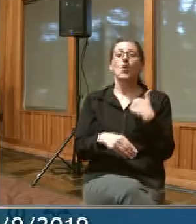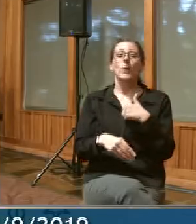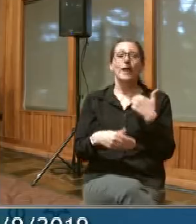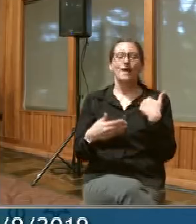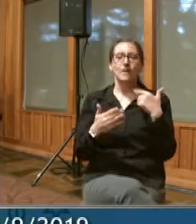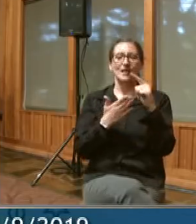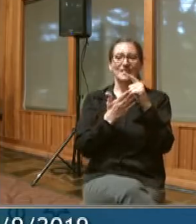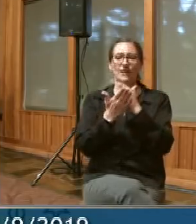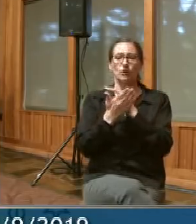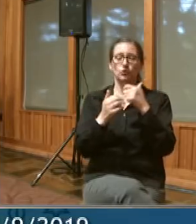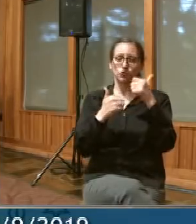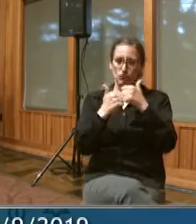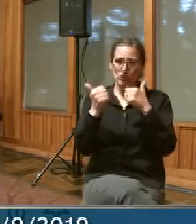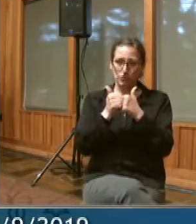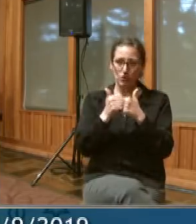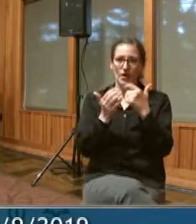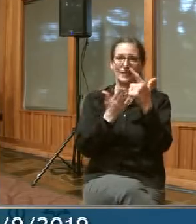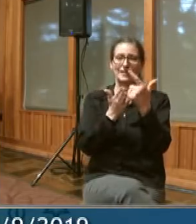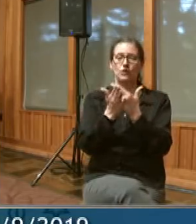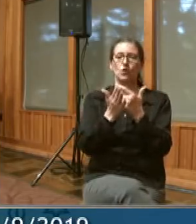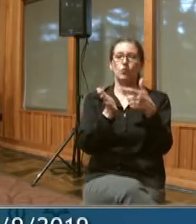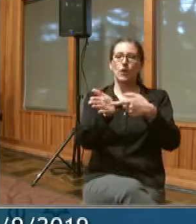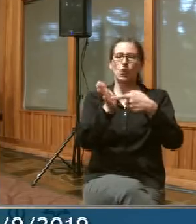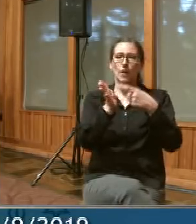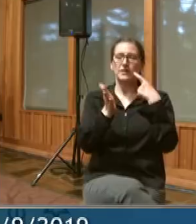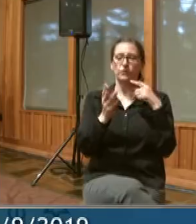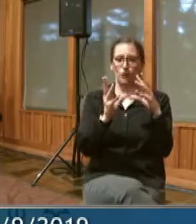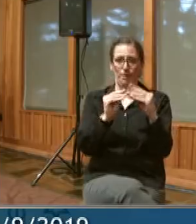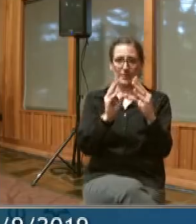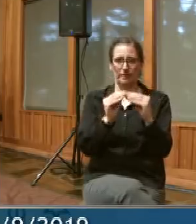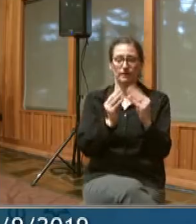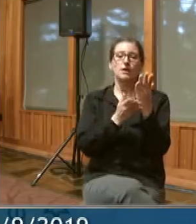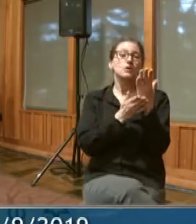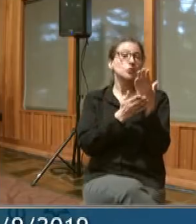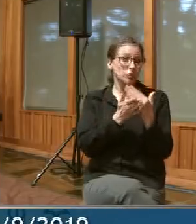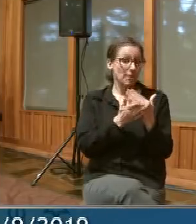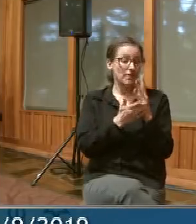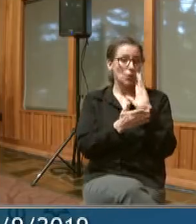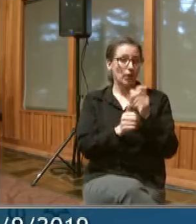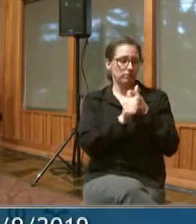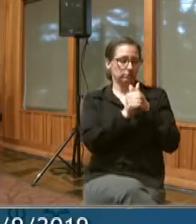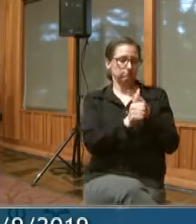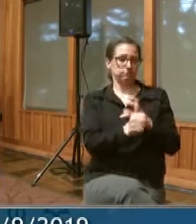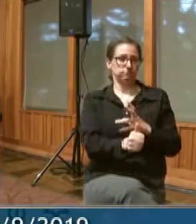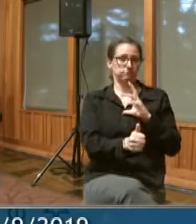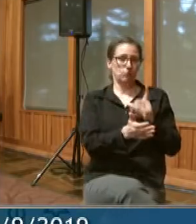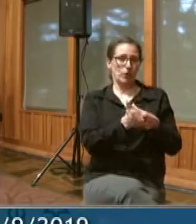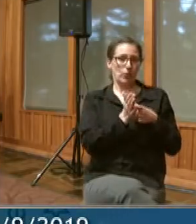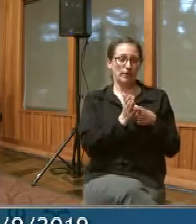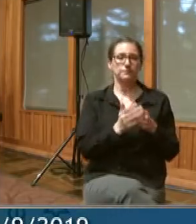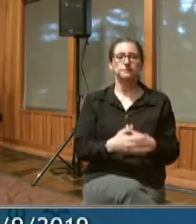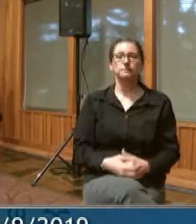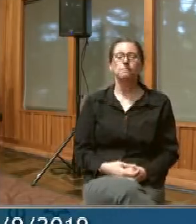I WANT TO JUST BRIEFLY OUTLINE THE EVENING. THERE IS A LEGAL STRUCTURE AND LEGAL REQUIREMENTS TO THIS